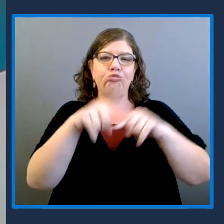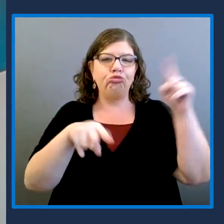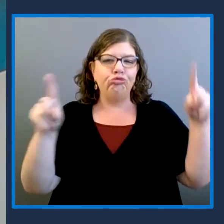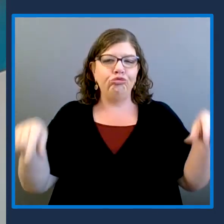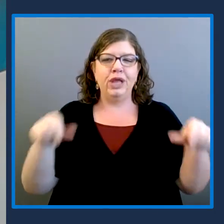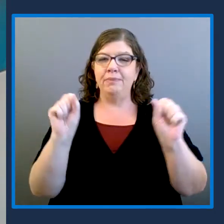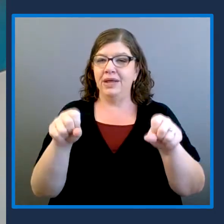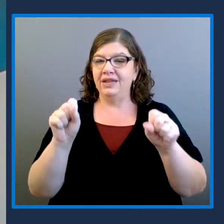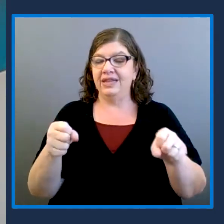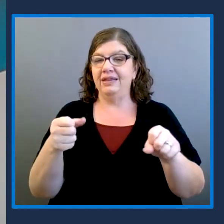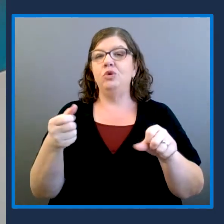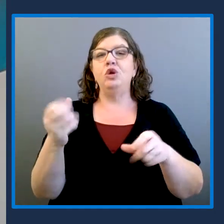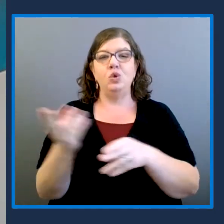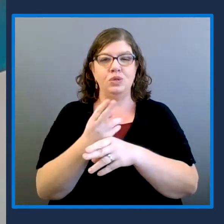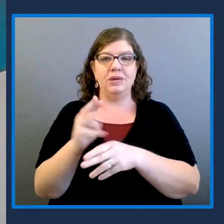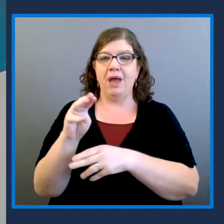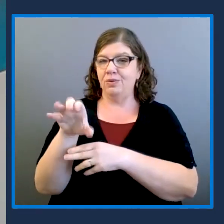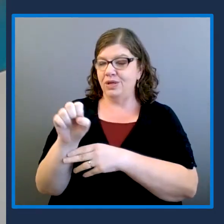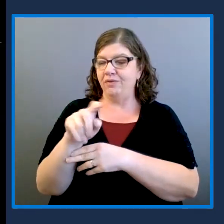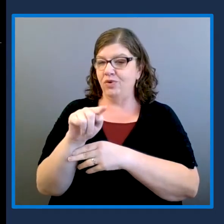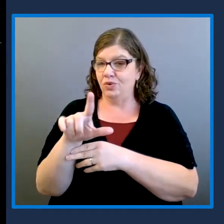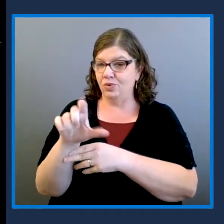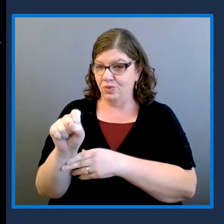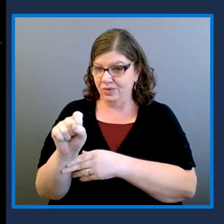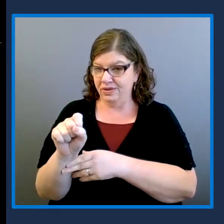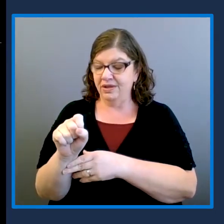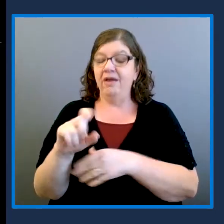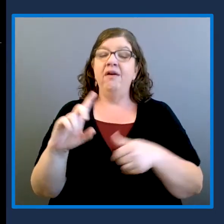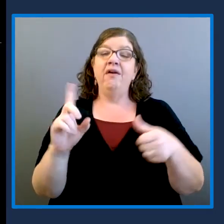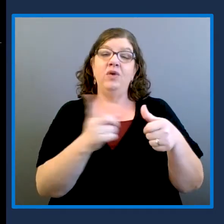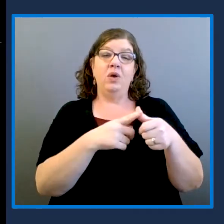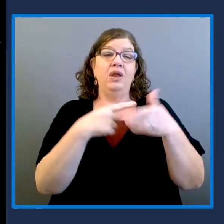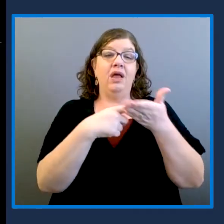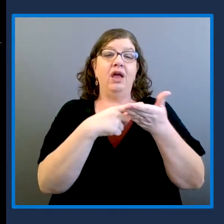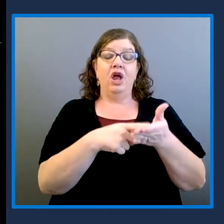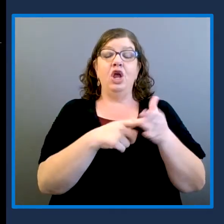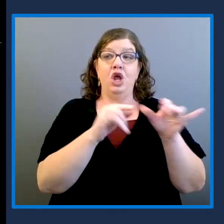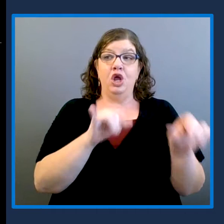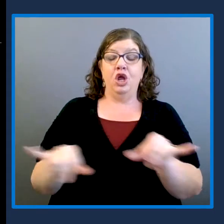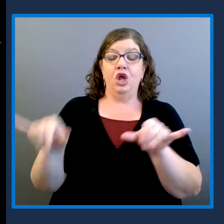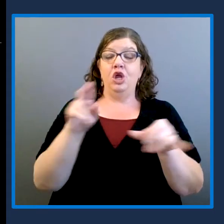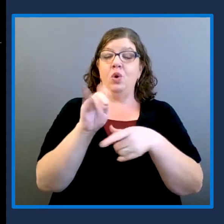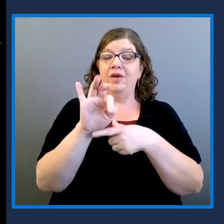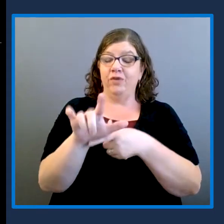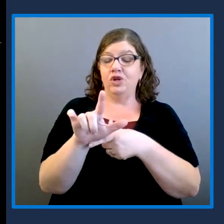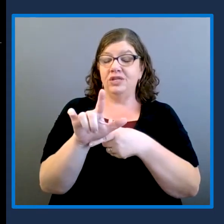abilities with microsoft tools for our agenda we'll start by covering universal design for you